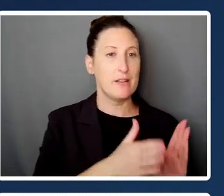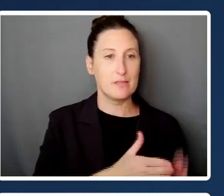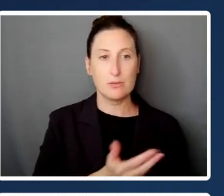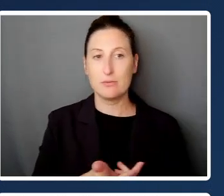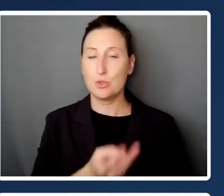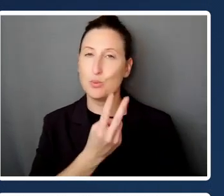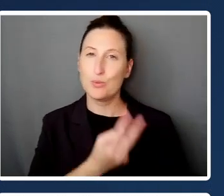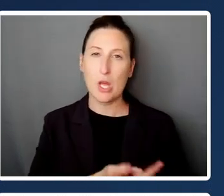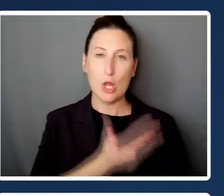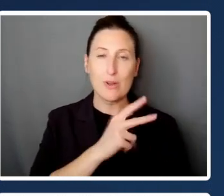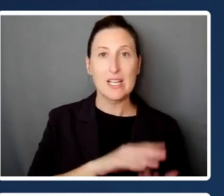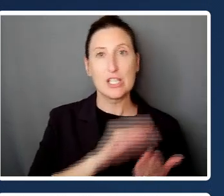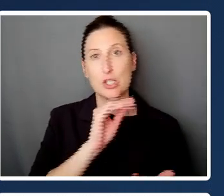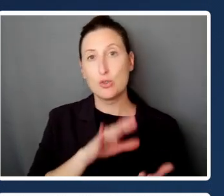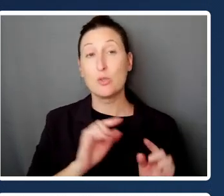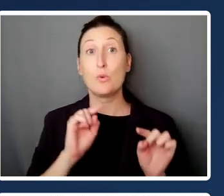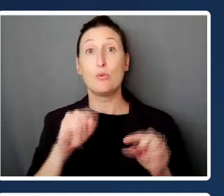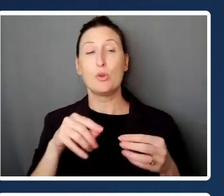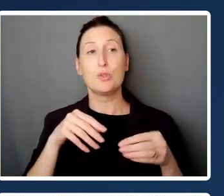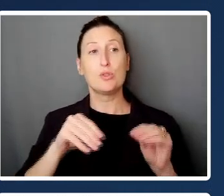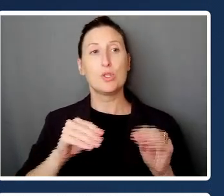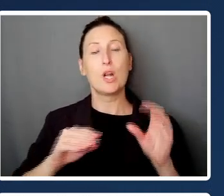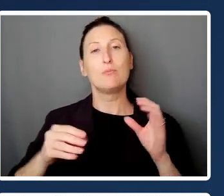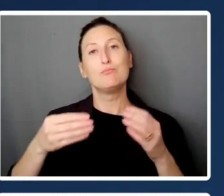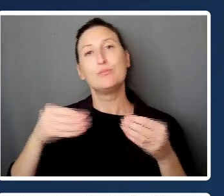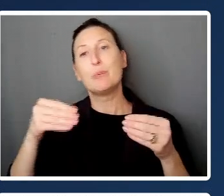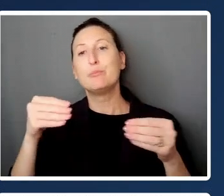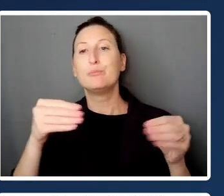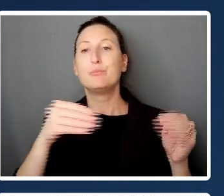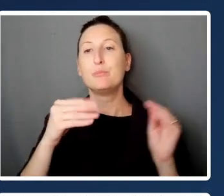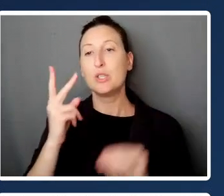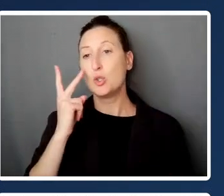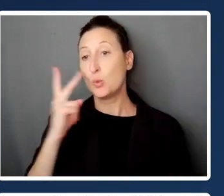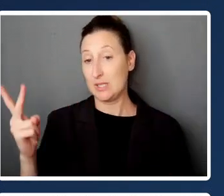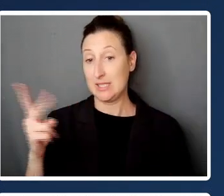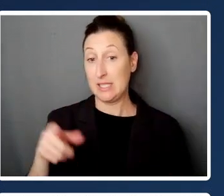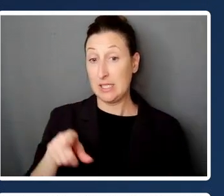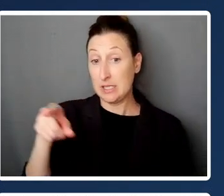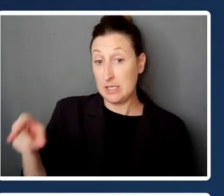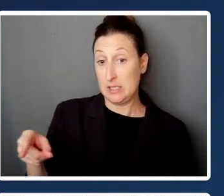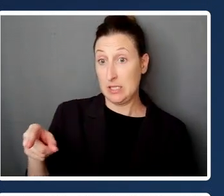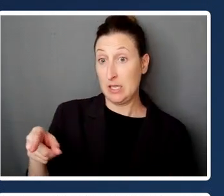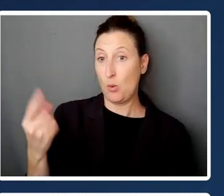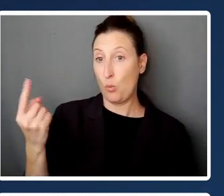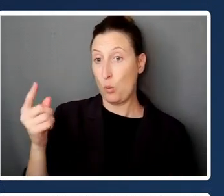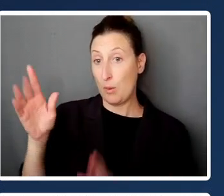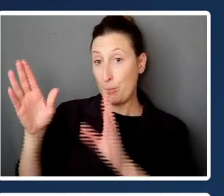there you can see Rosa Ambrosio. She is one of the matriarchs of the community. She's got seven